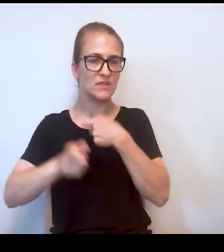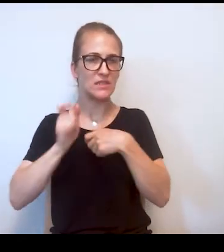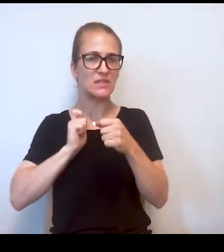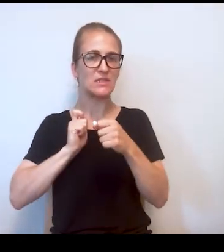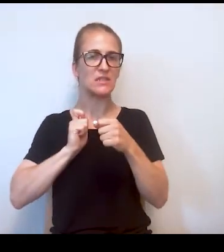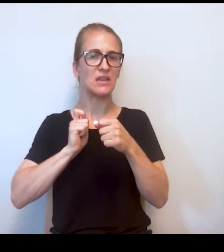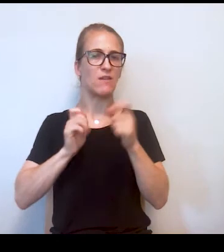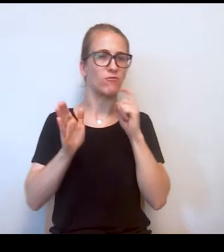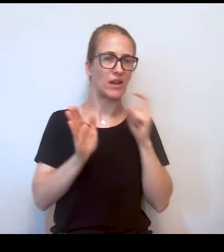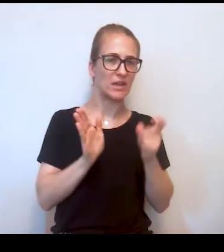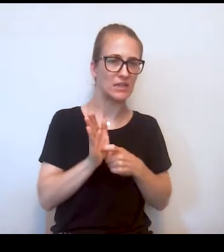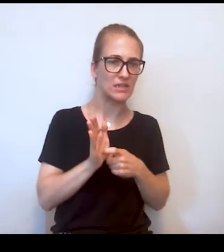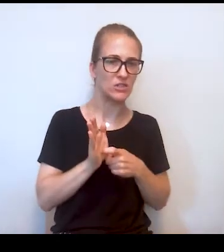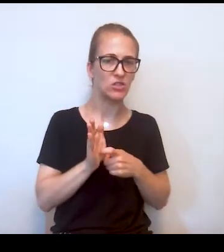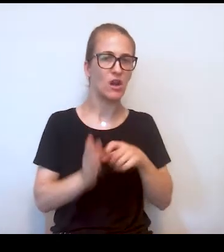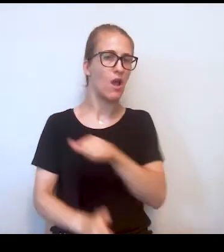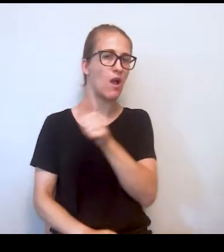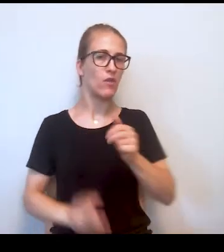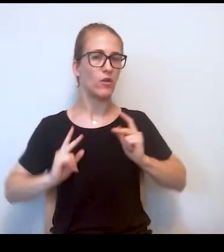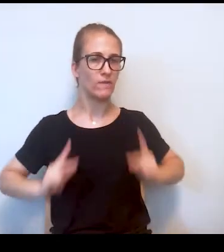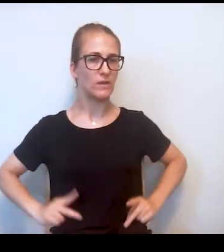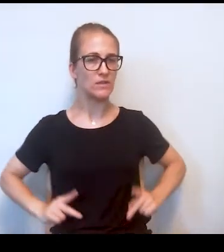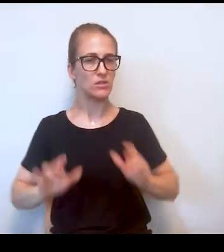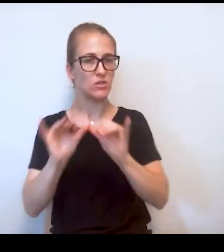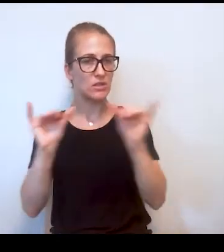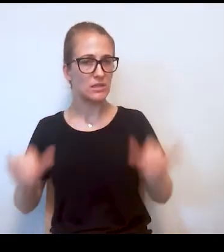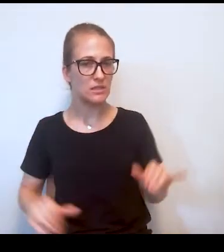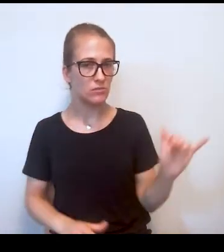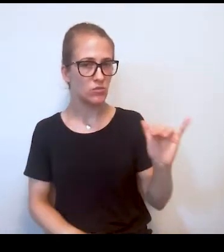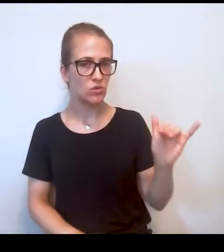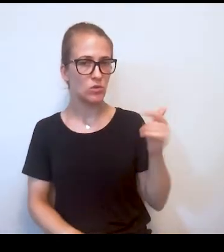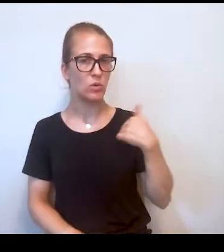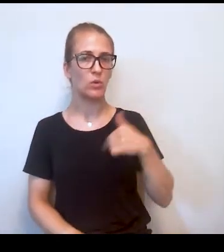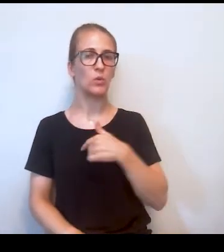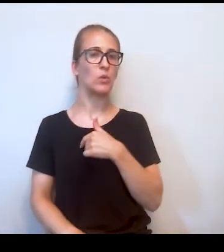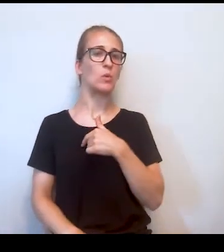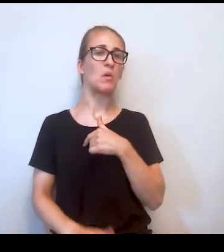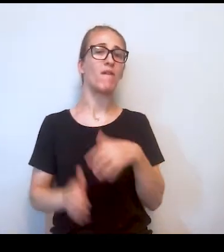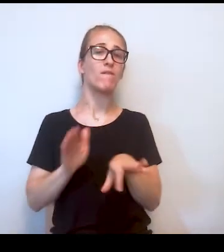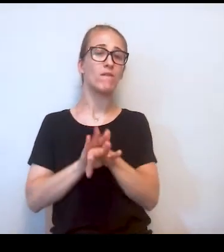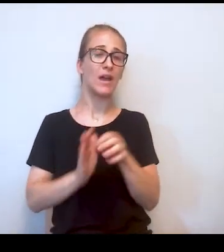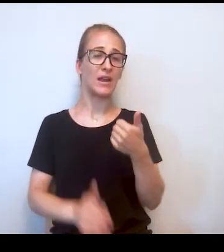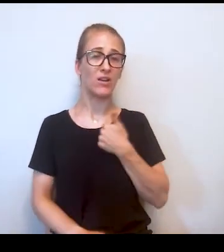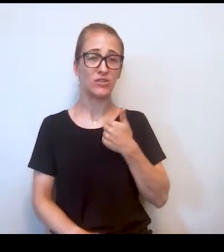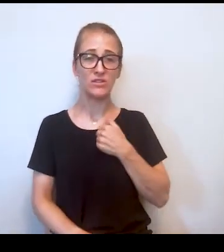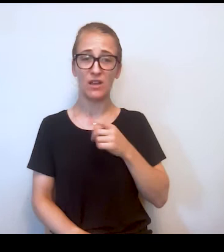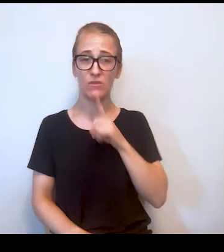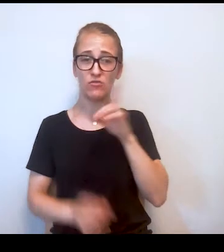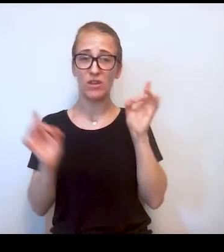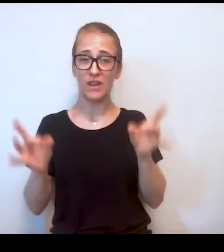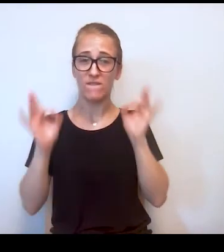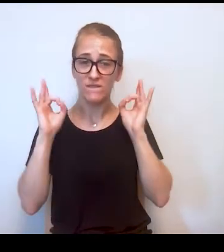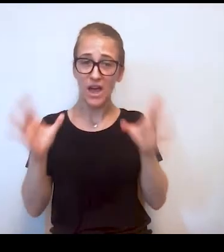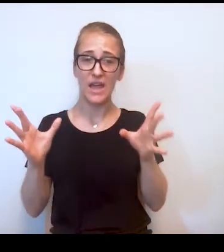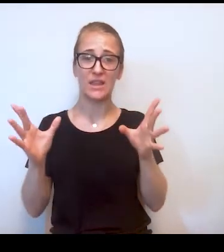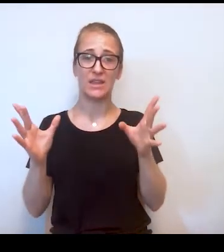we find ourselves in a really violent place. [Audre] Yeah, well, it's interesting